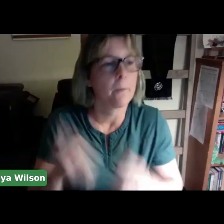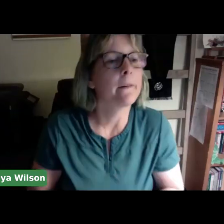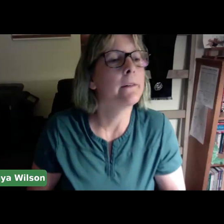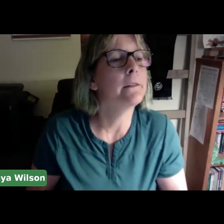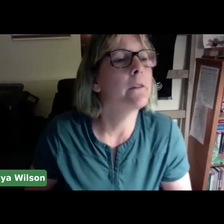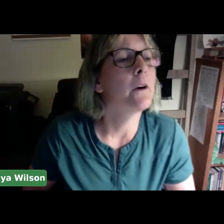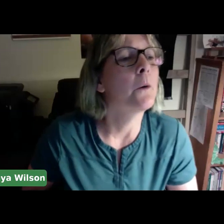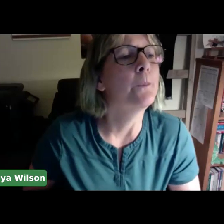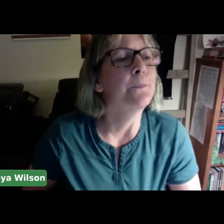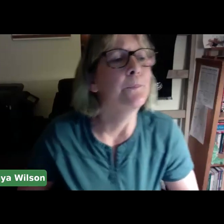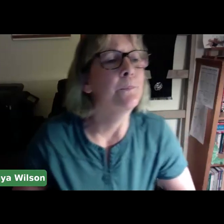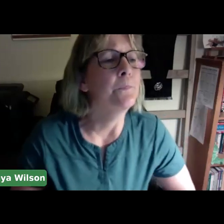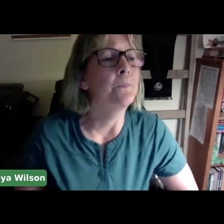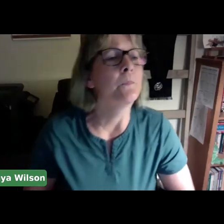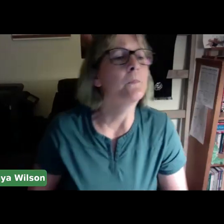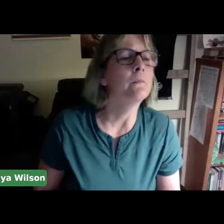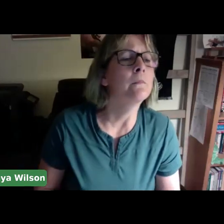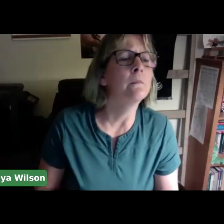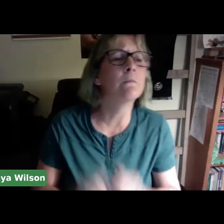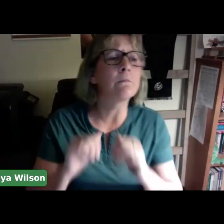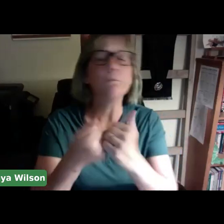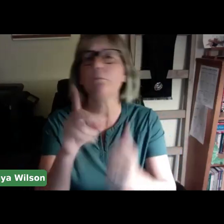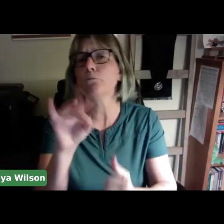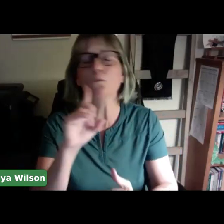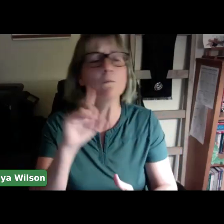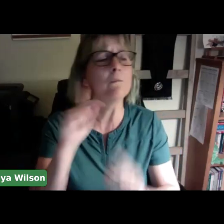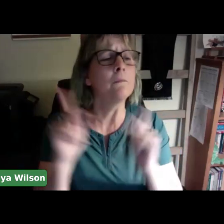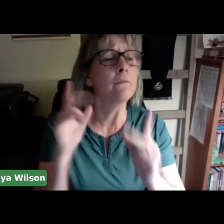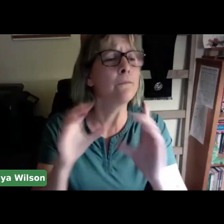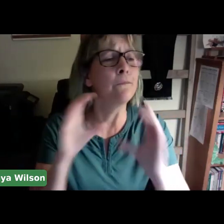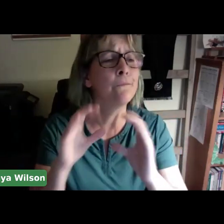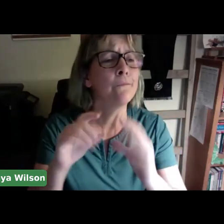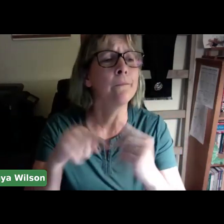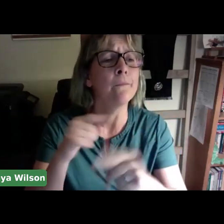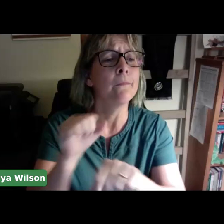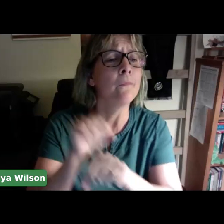So folks have to get together and decide what form of communication works best for them.